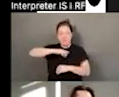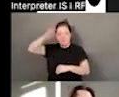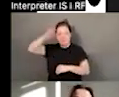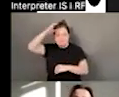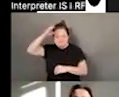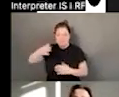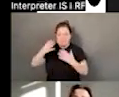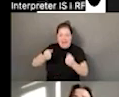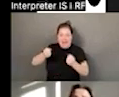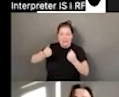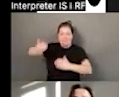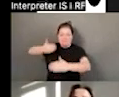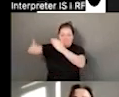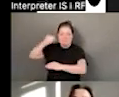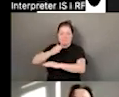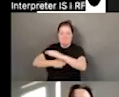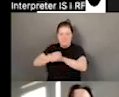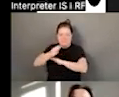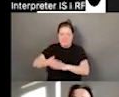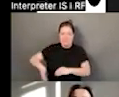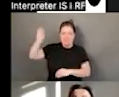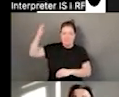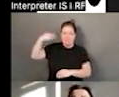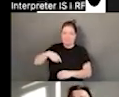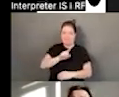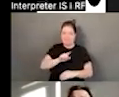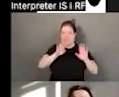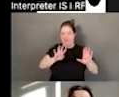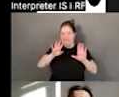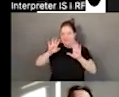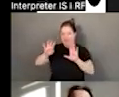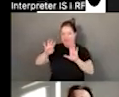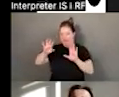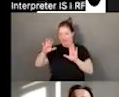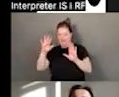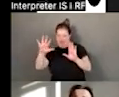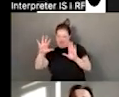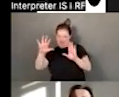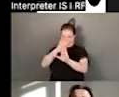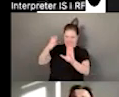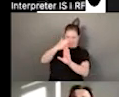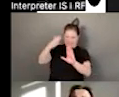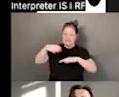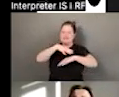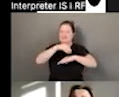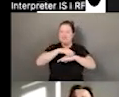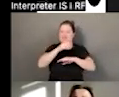a time in the mid 90s by the disability movement in Sweden. So all the disability organizations came